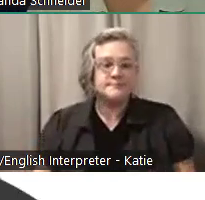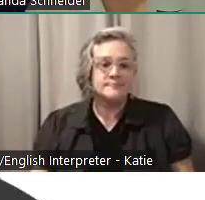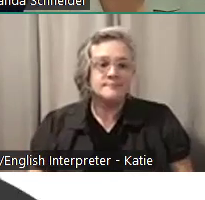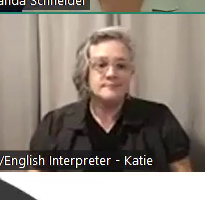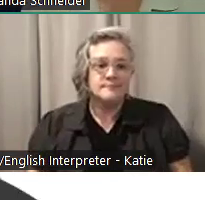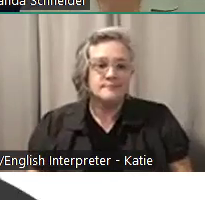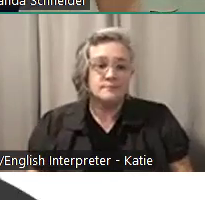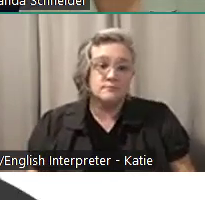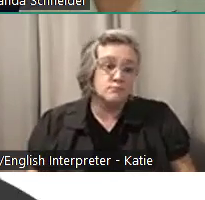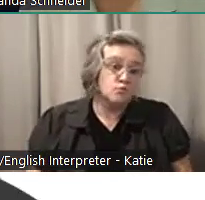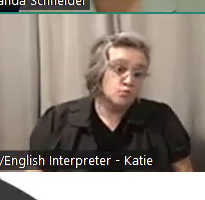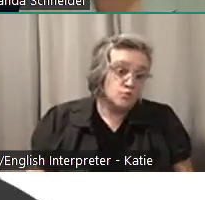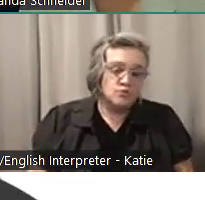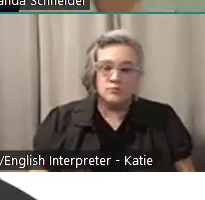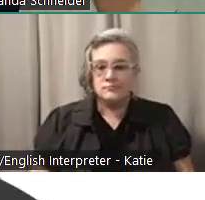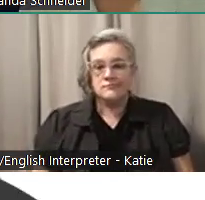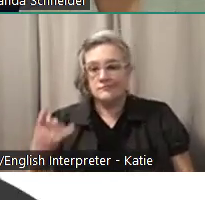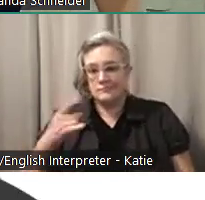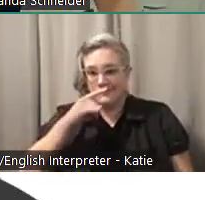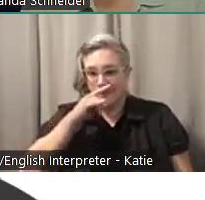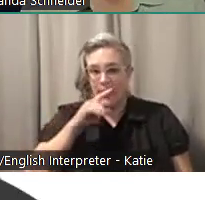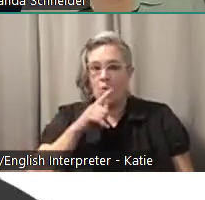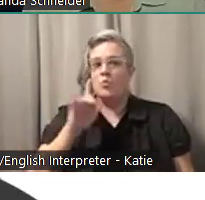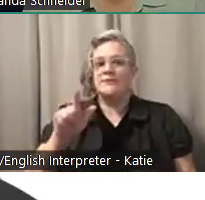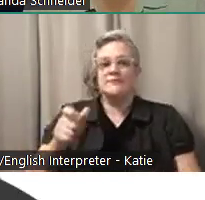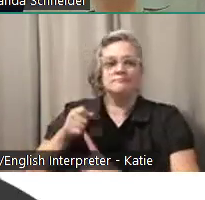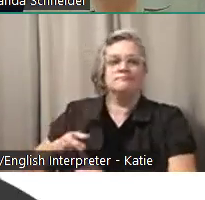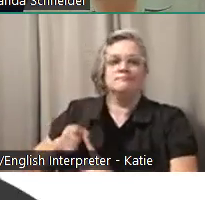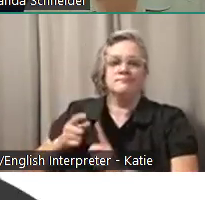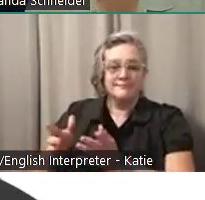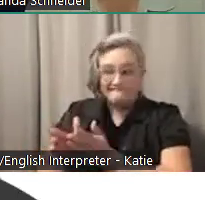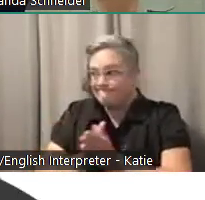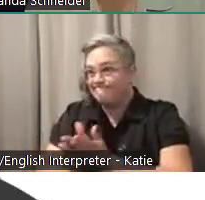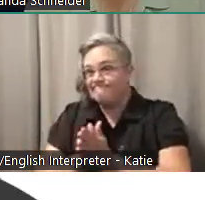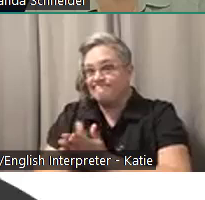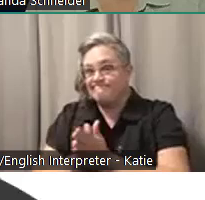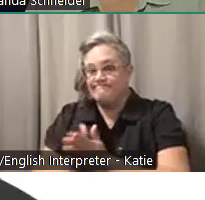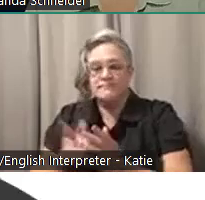Maybe you have that child that really needs the motivator to have some independent reading time.